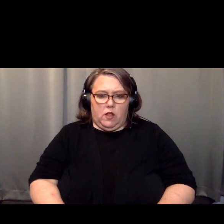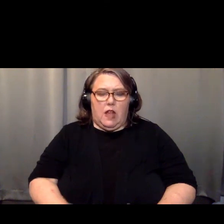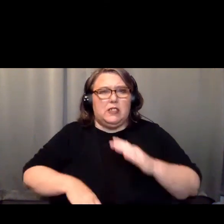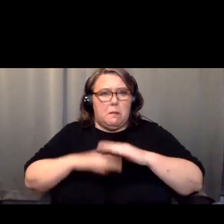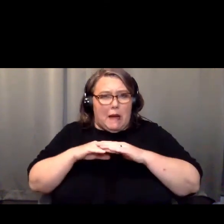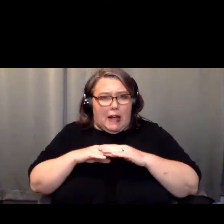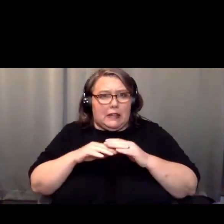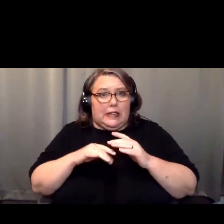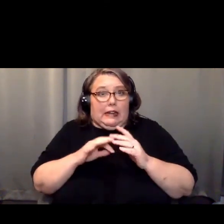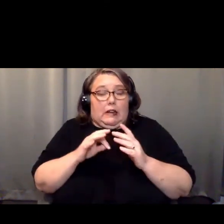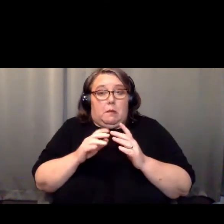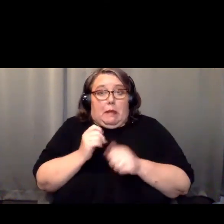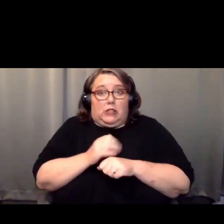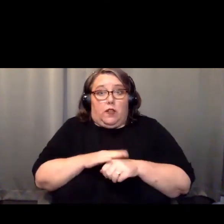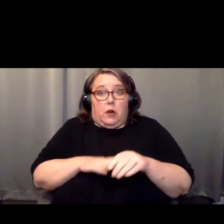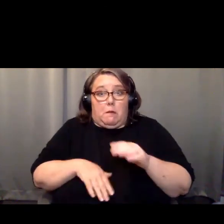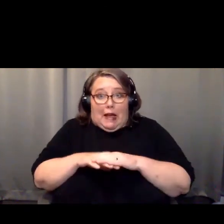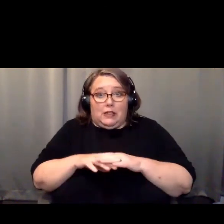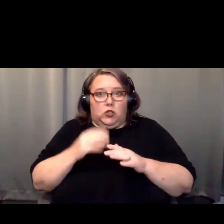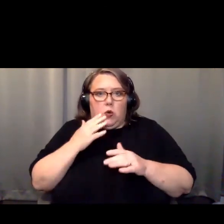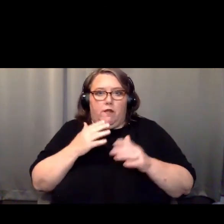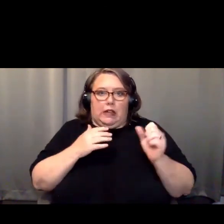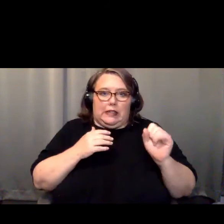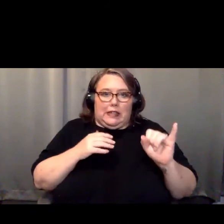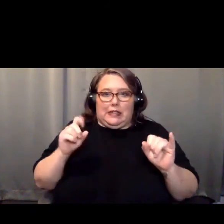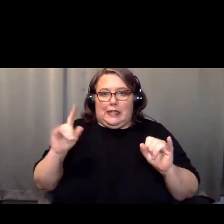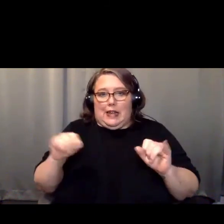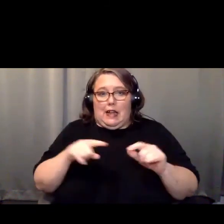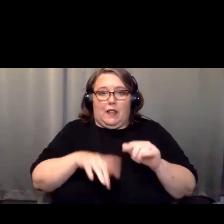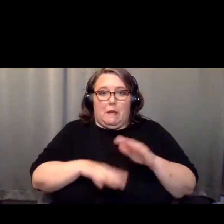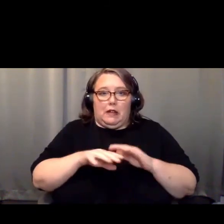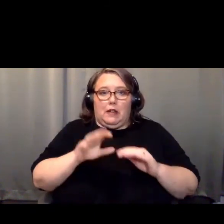They can receive a maximum of 794 from social security.